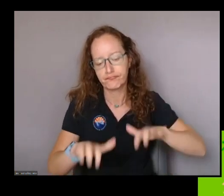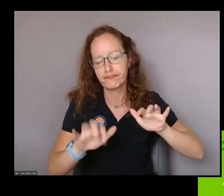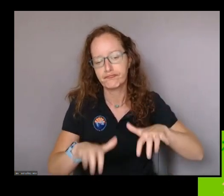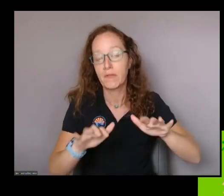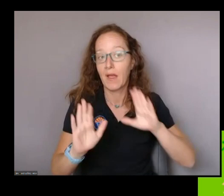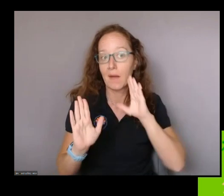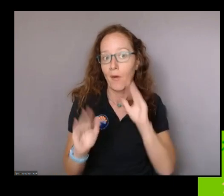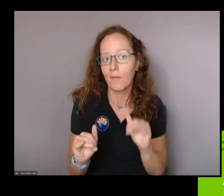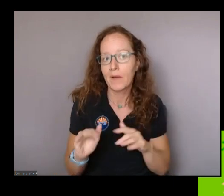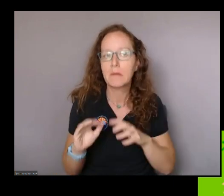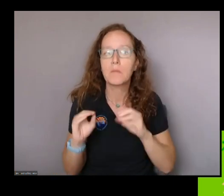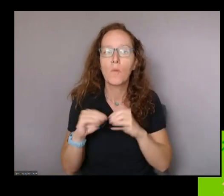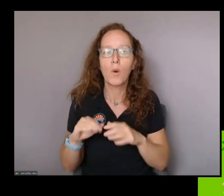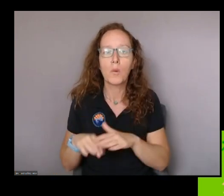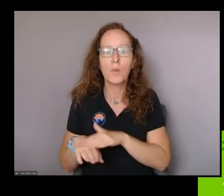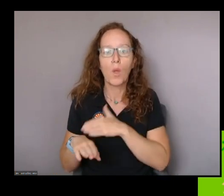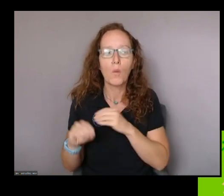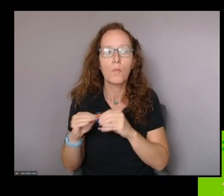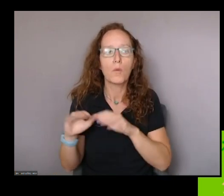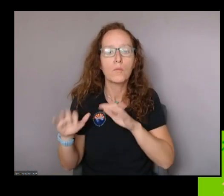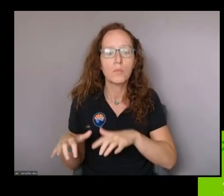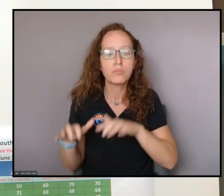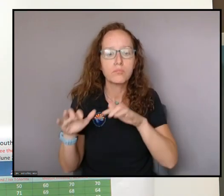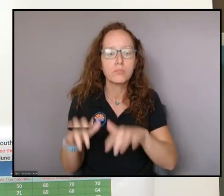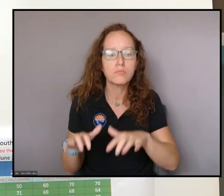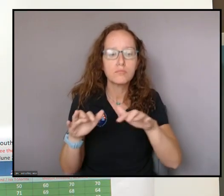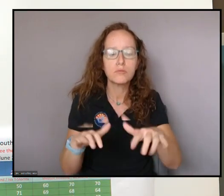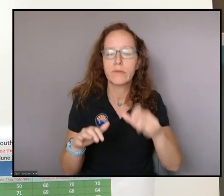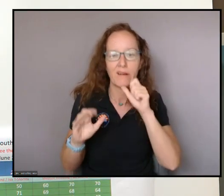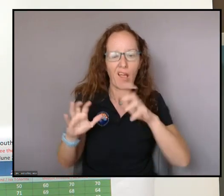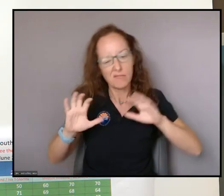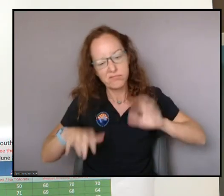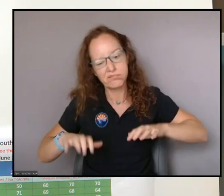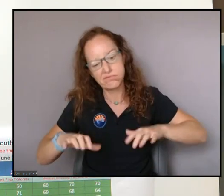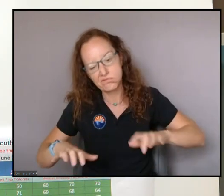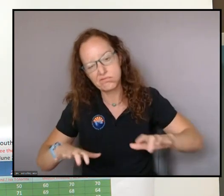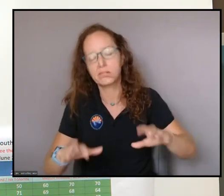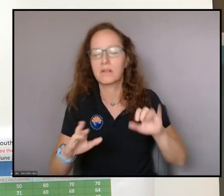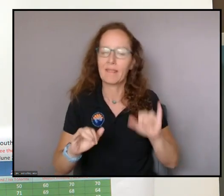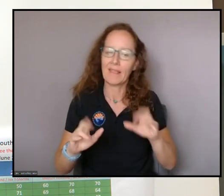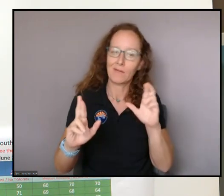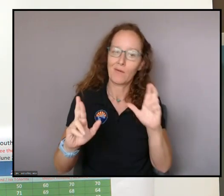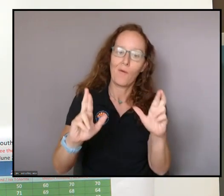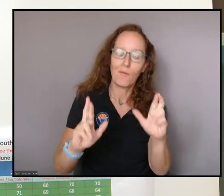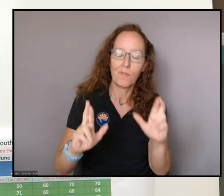helpful for this fire, and pretty much helpful for anywhere. We just don't want it all occurring at one time. But